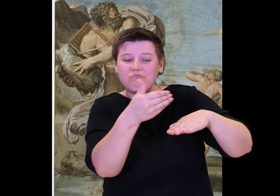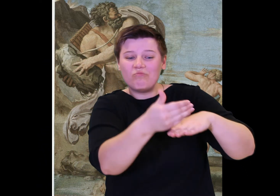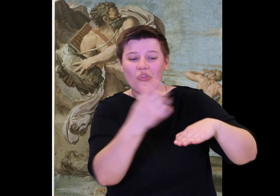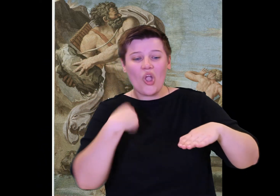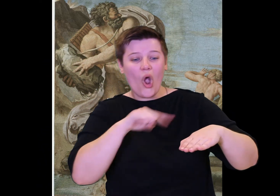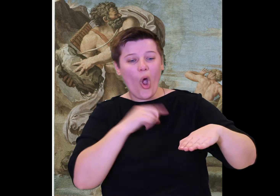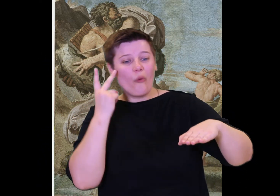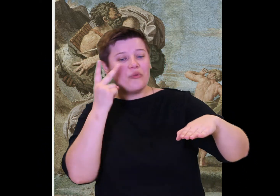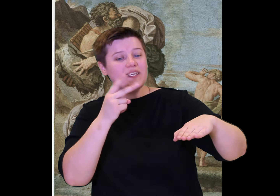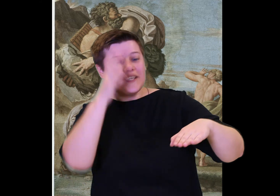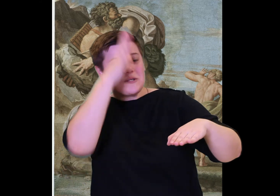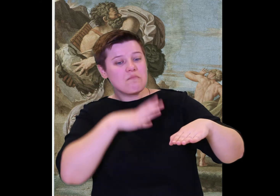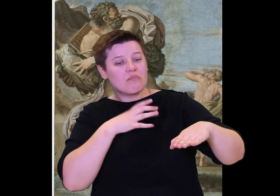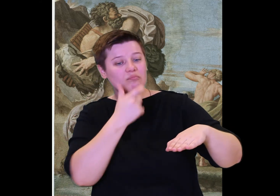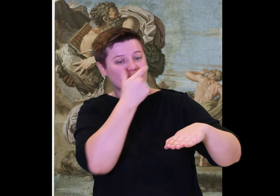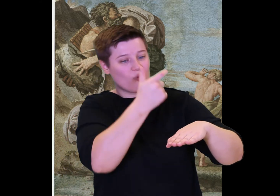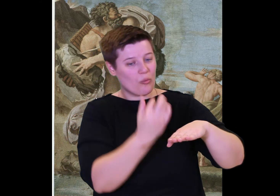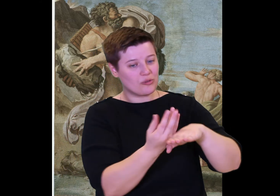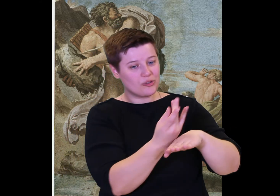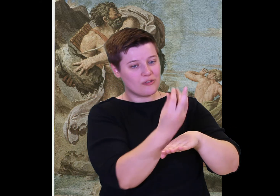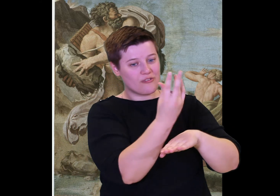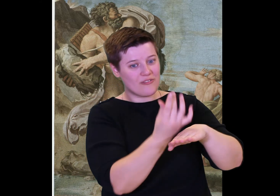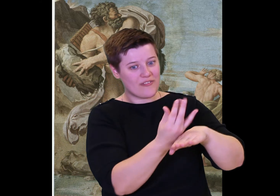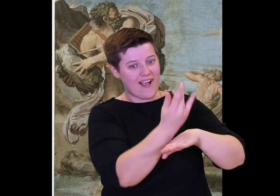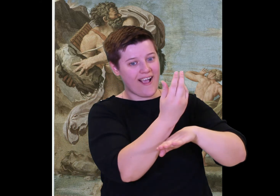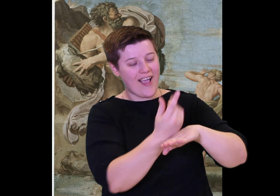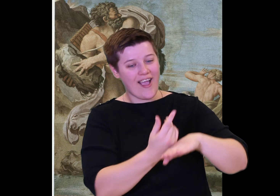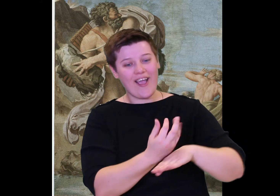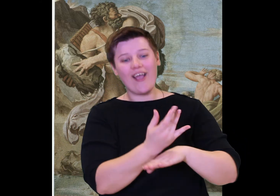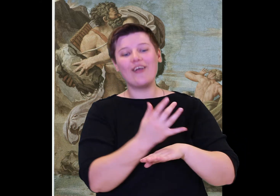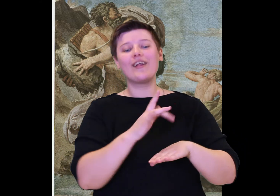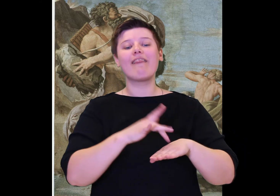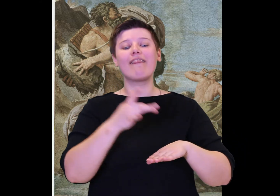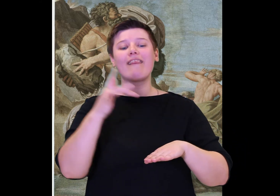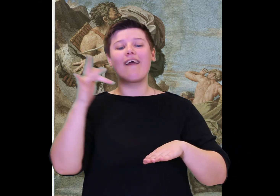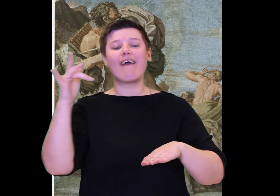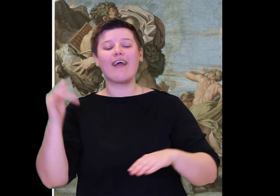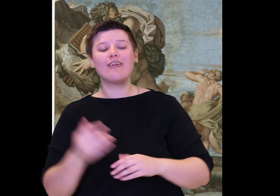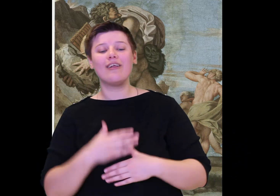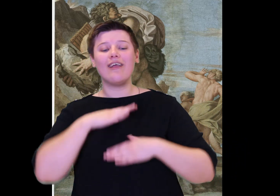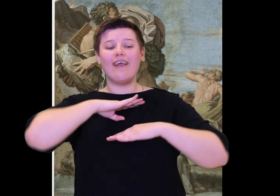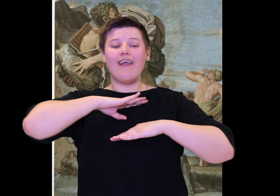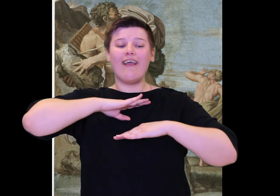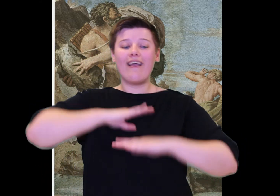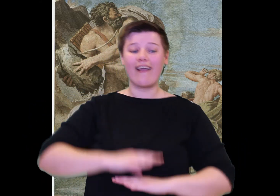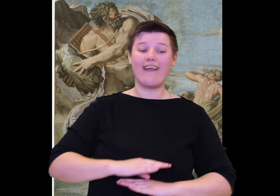He bound the bag with shining silver wire to my curved ship, so no gust could